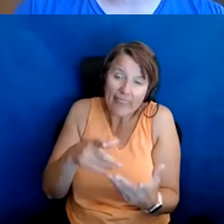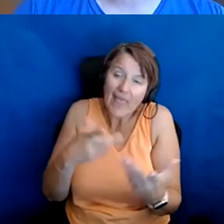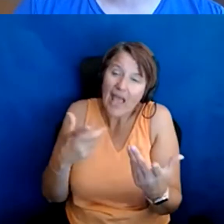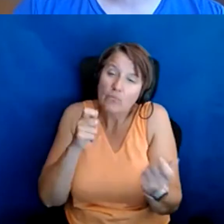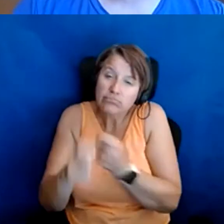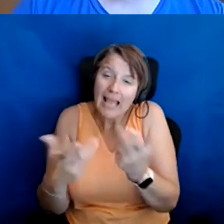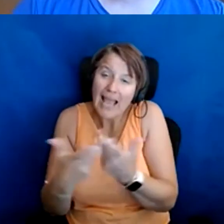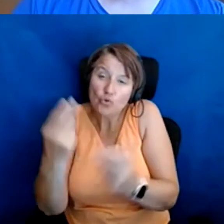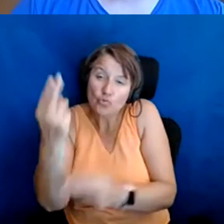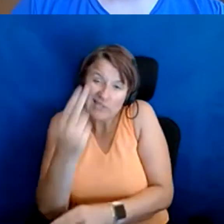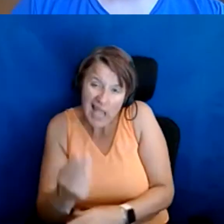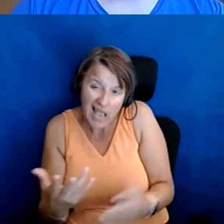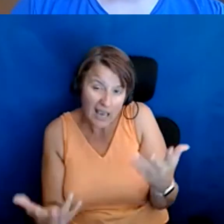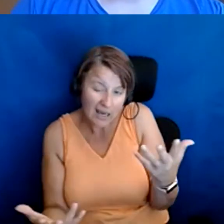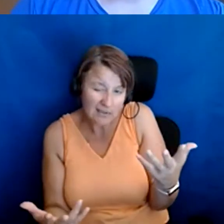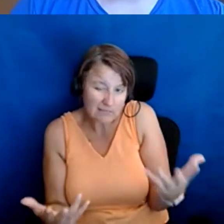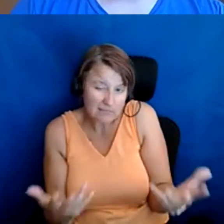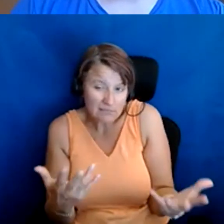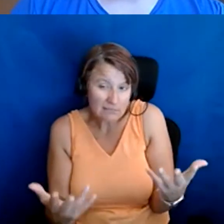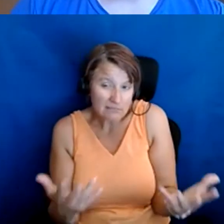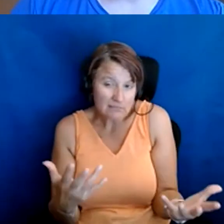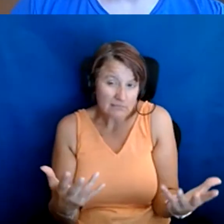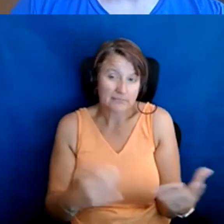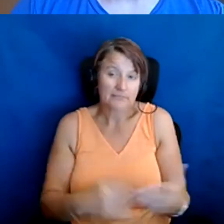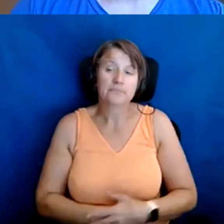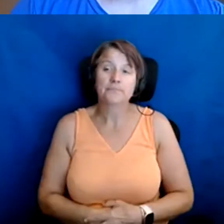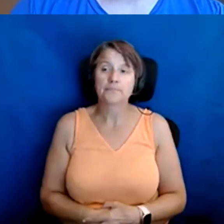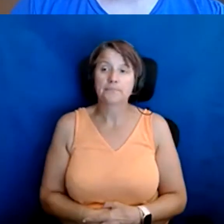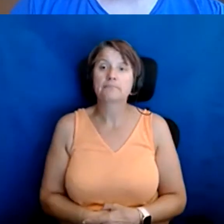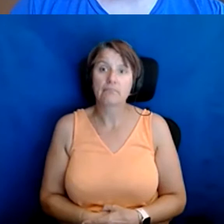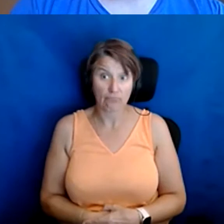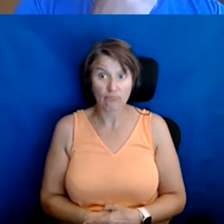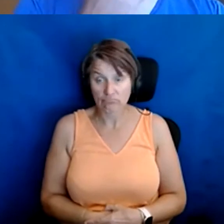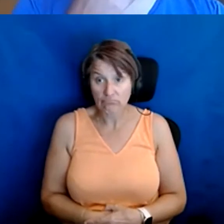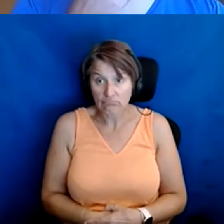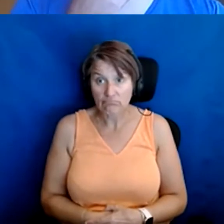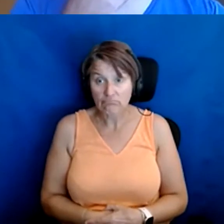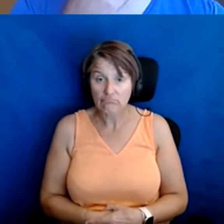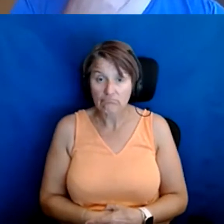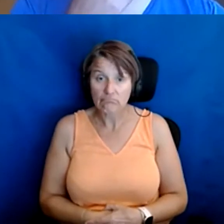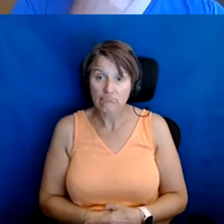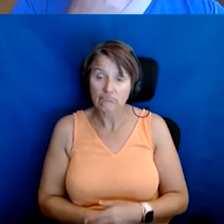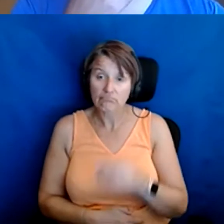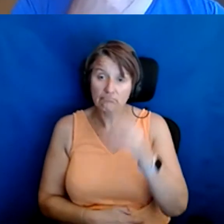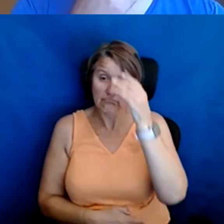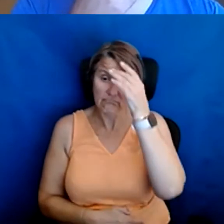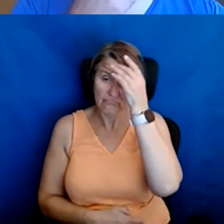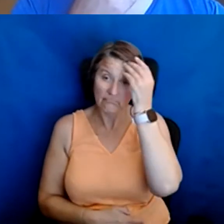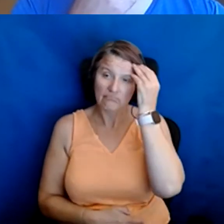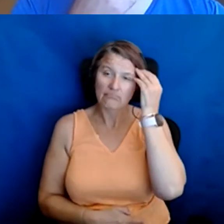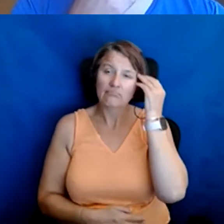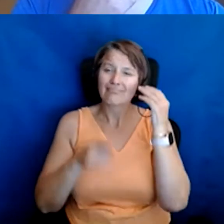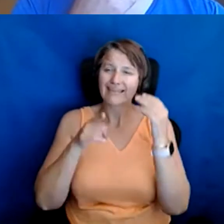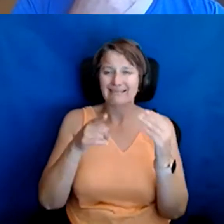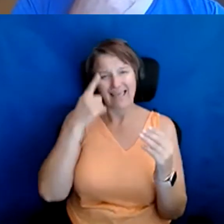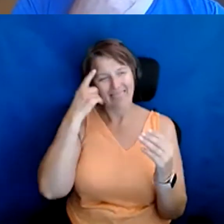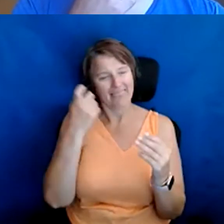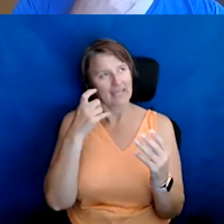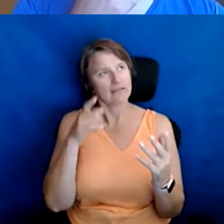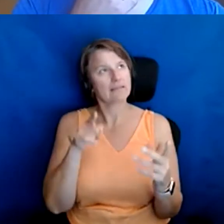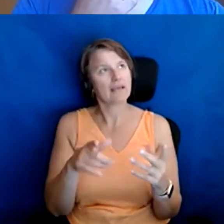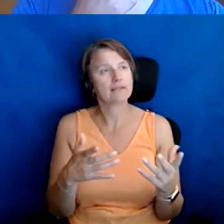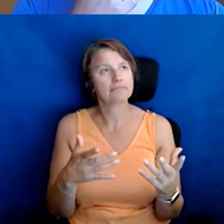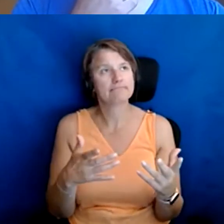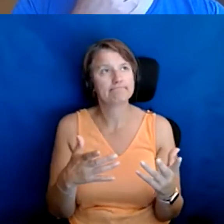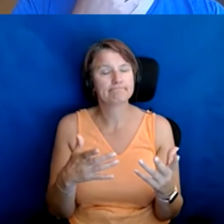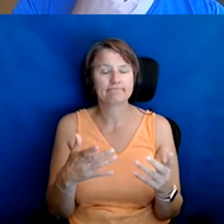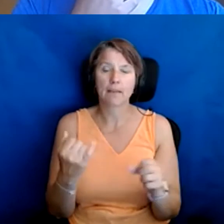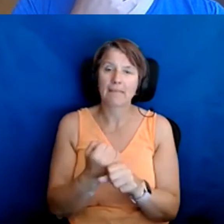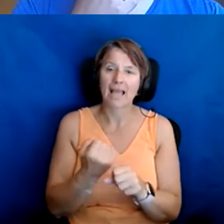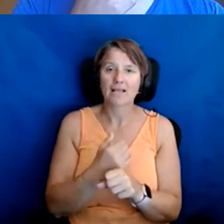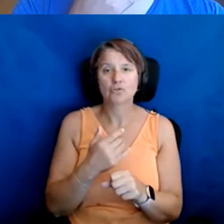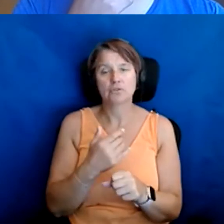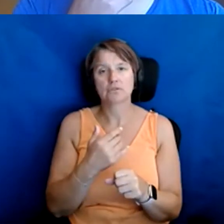Yeah, I think it moulds. It makes every project unique to the context.